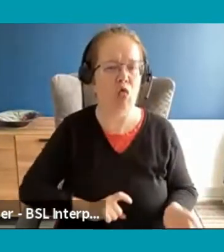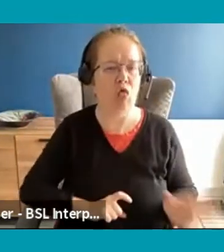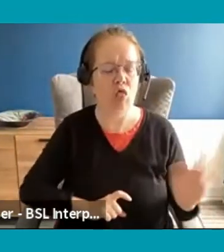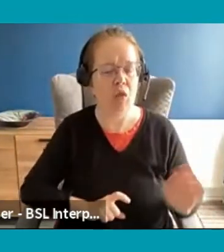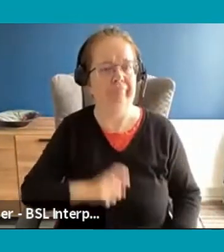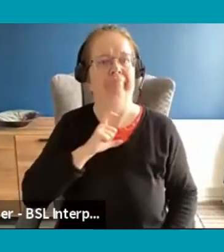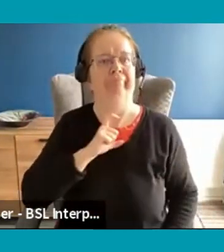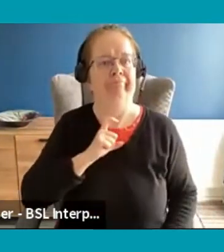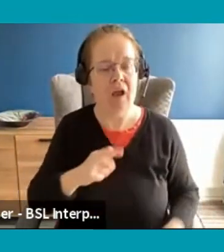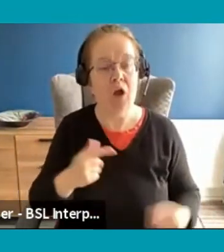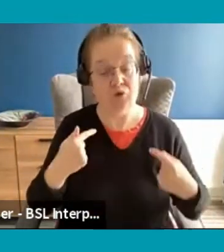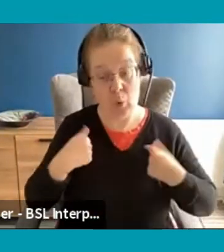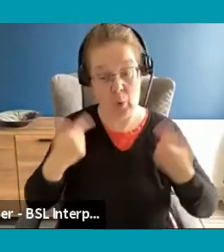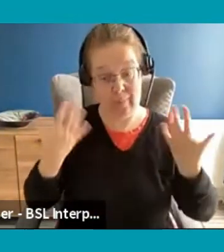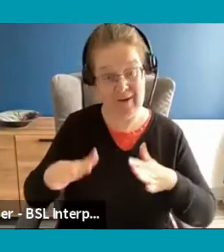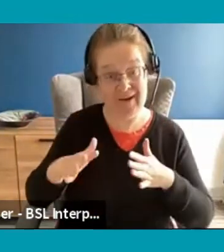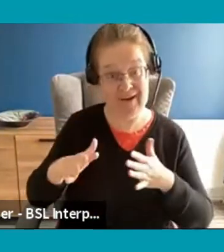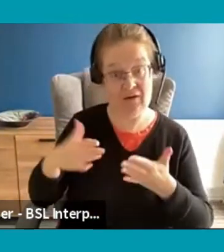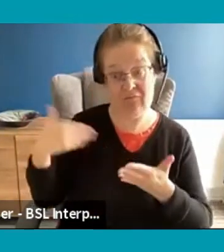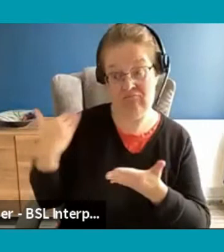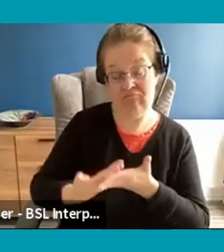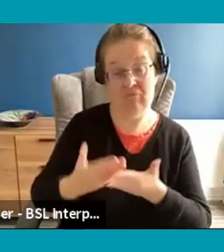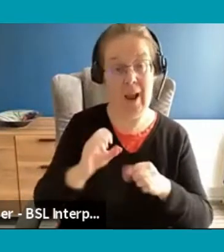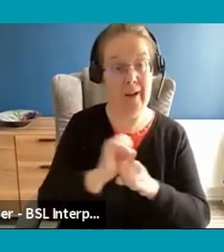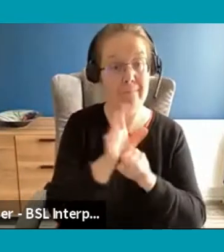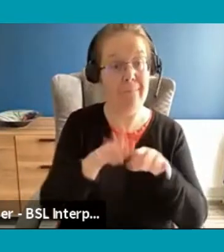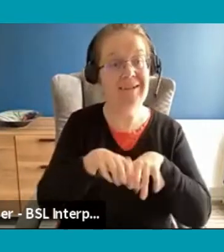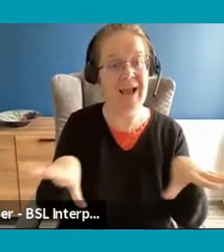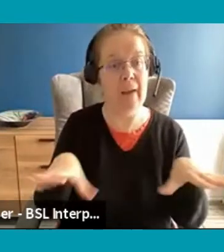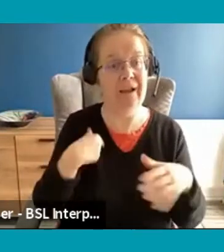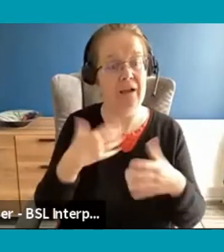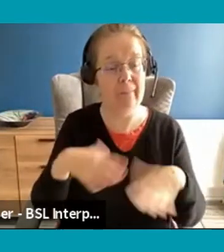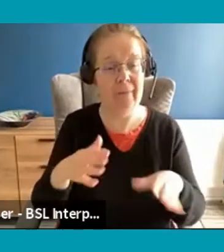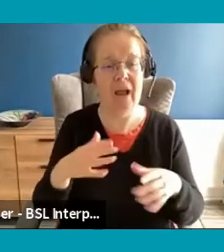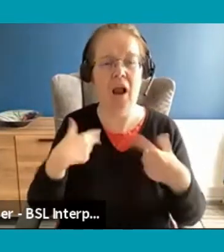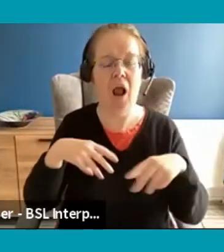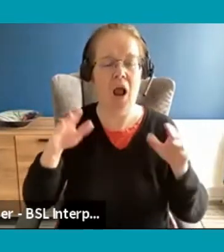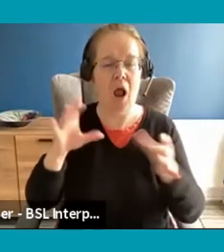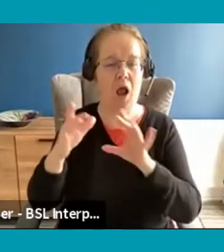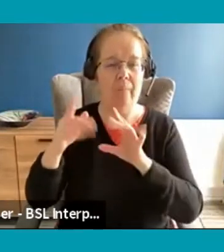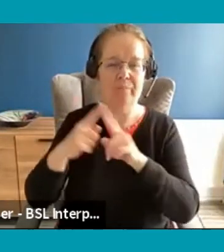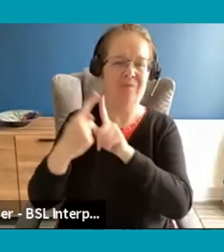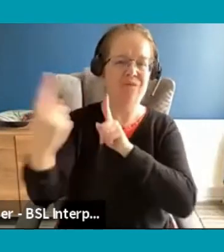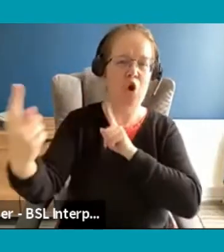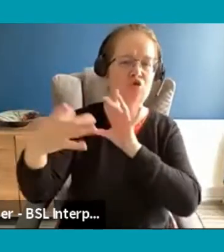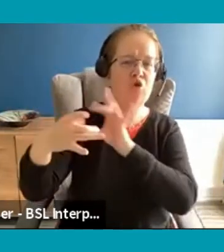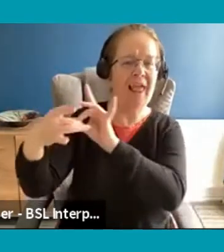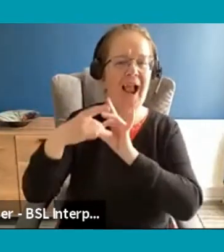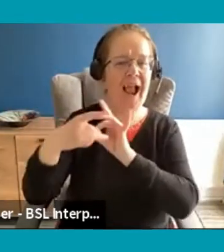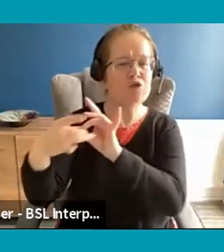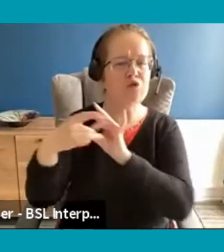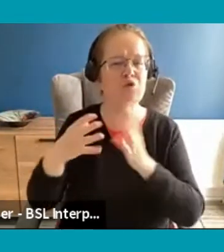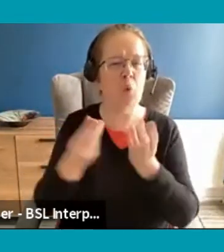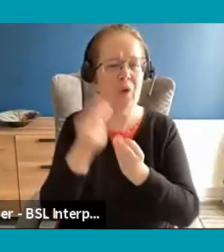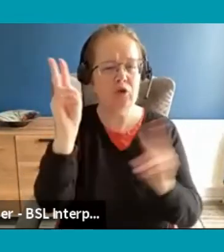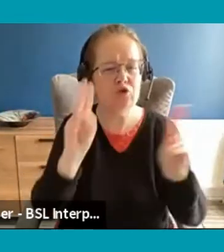We've been doing over the pandemic is some virtual engagement sessions with schools. We did a four week, work